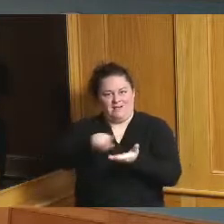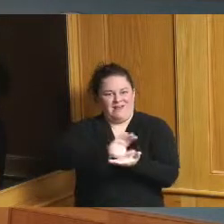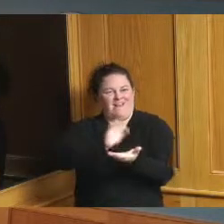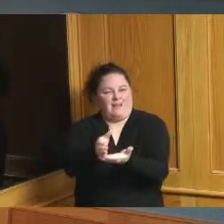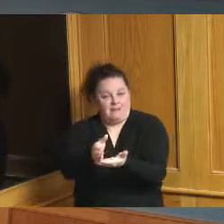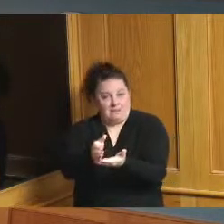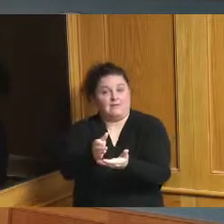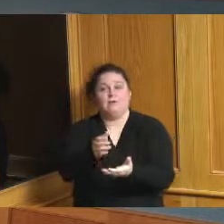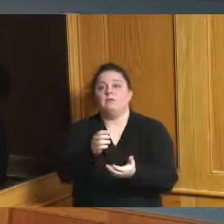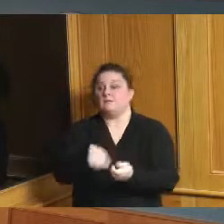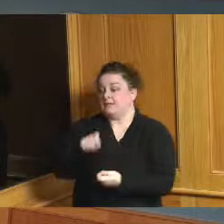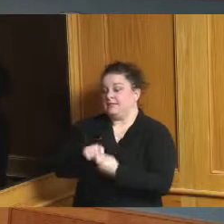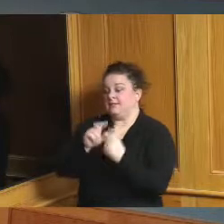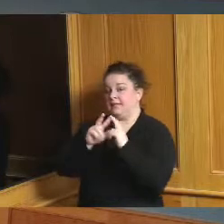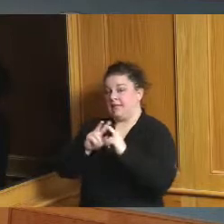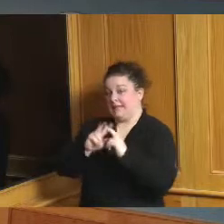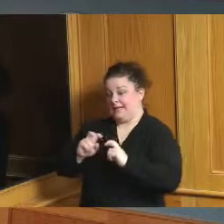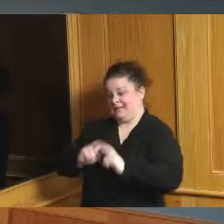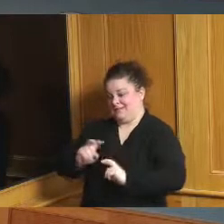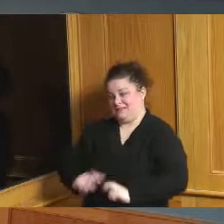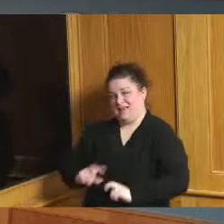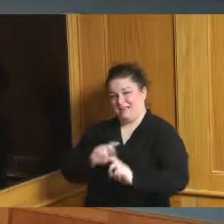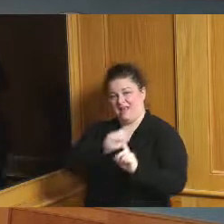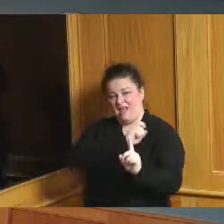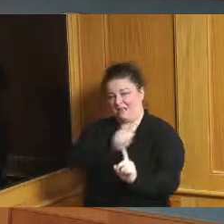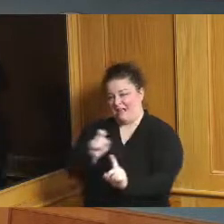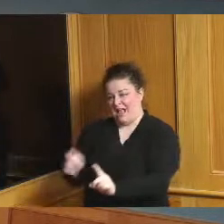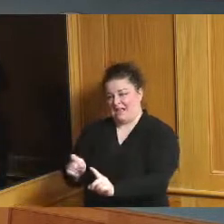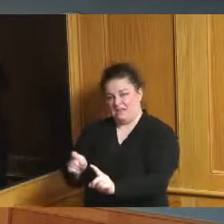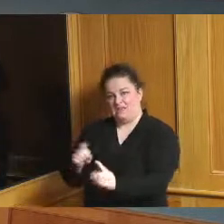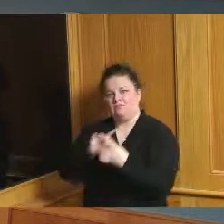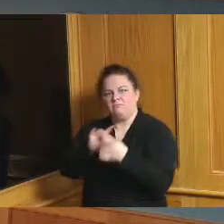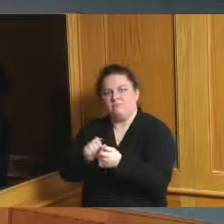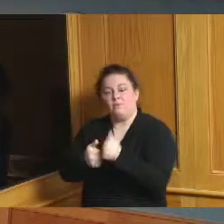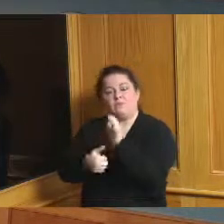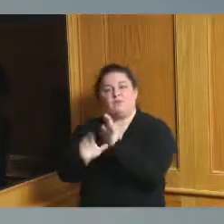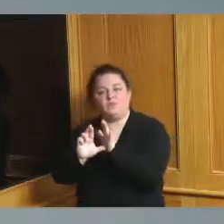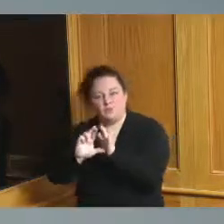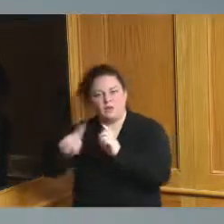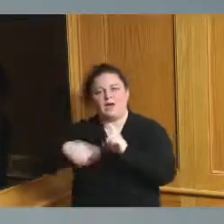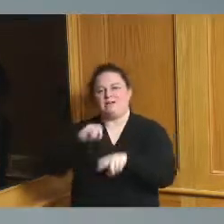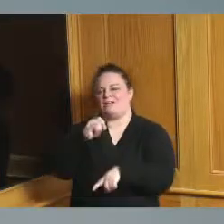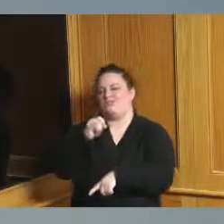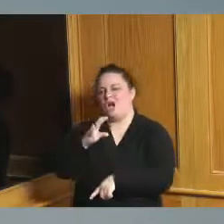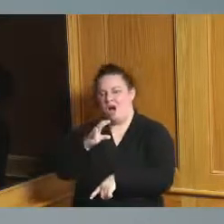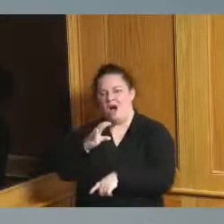assessed and allocated based upon a review of specific job classifications and whether or not